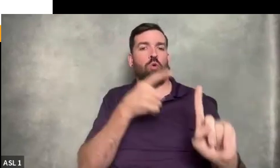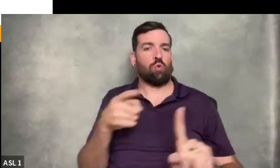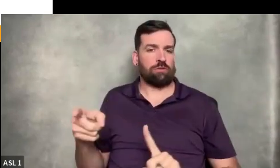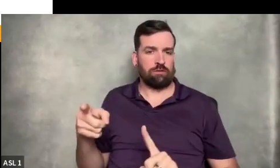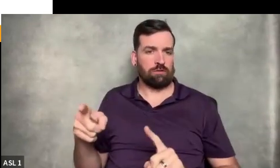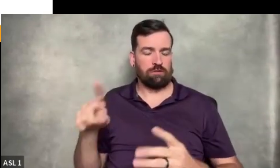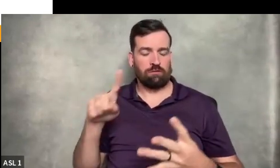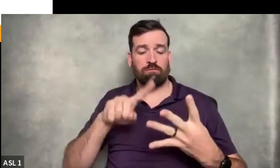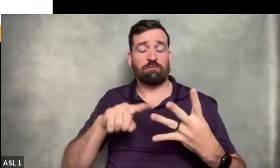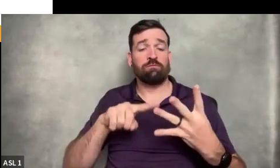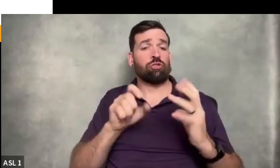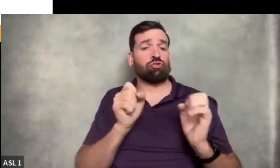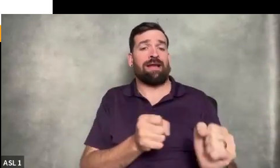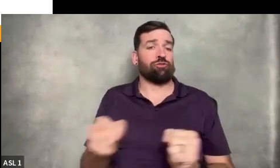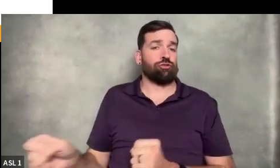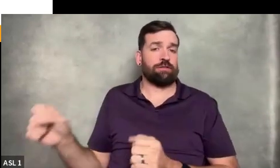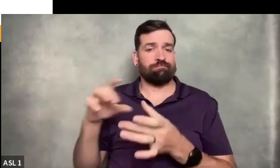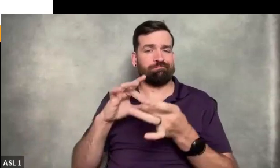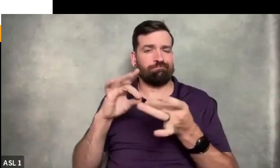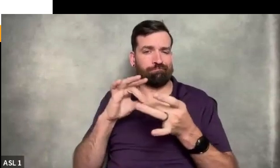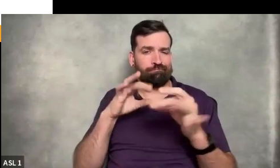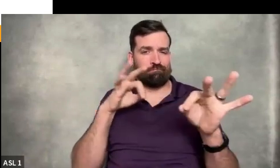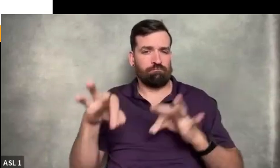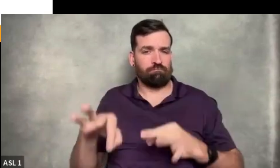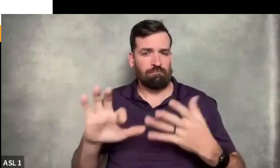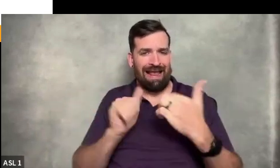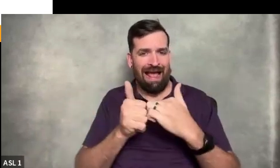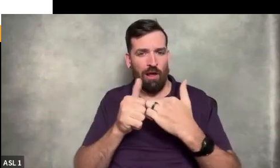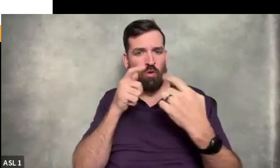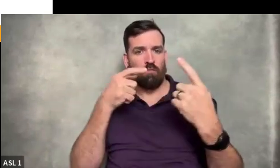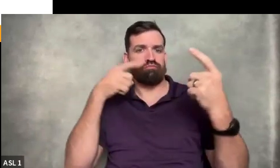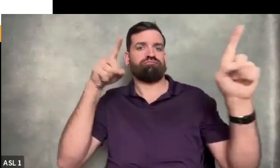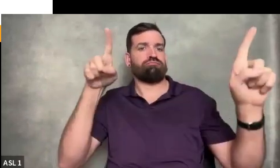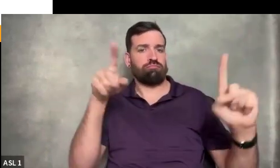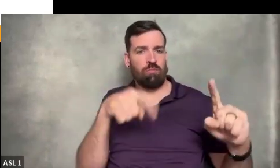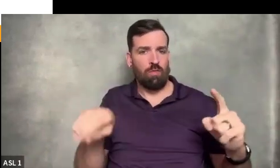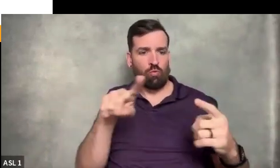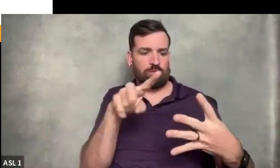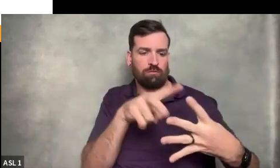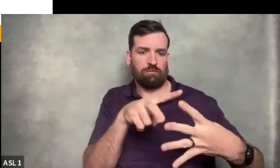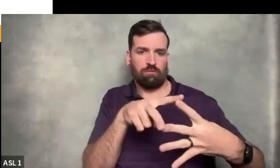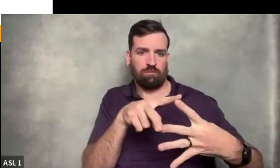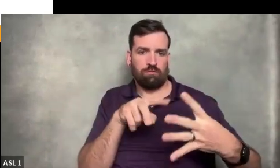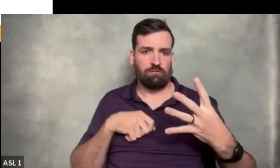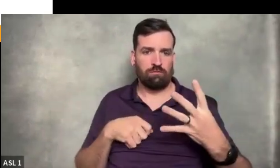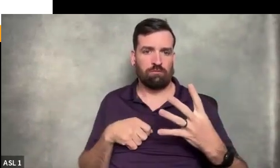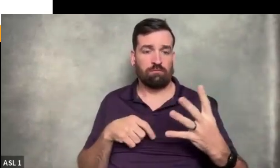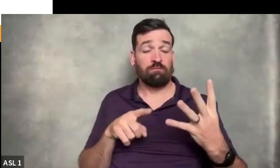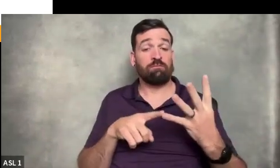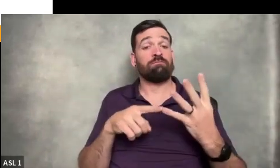Strategies outline how the state will achieve the goals and objectives. Outcomes document